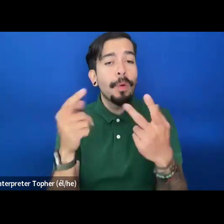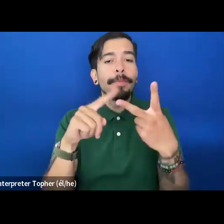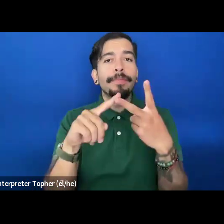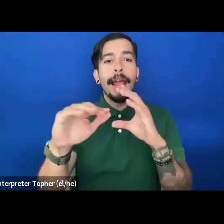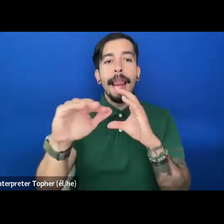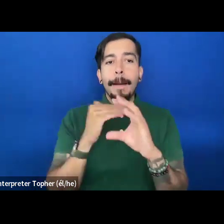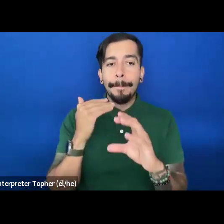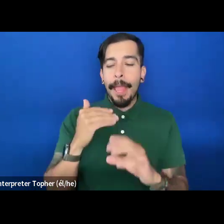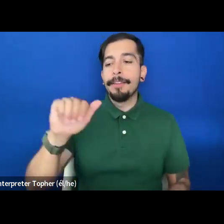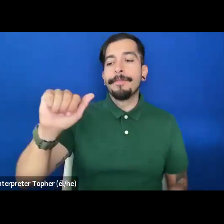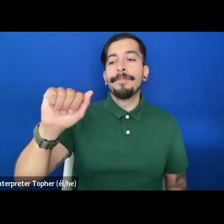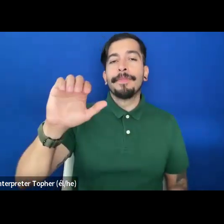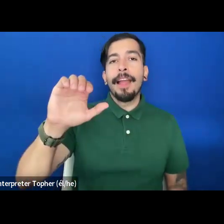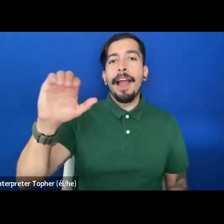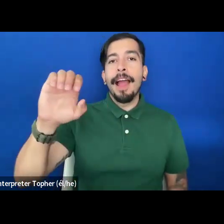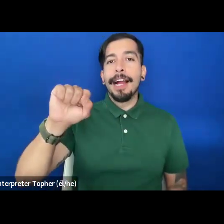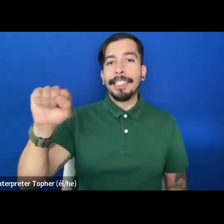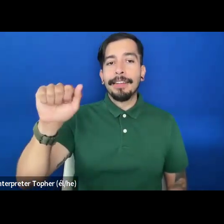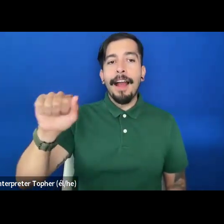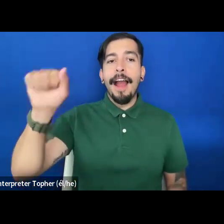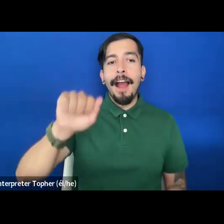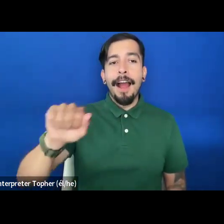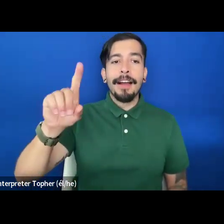and we'll do our best to help you.